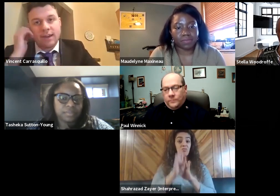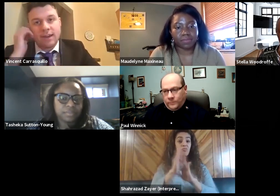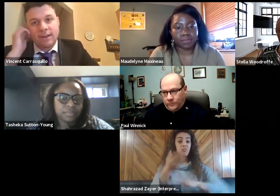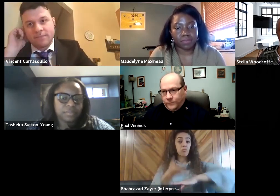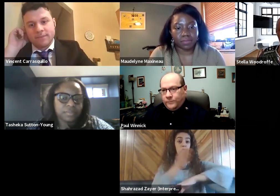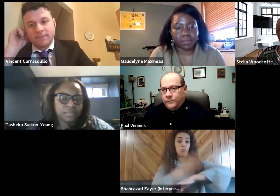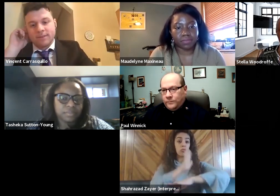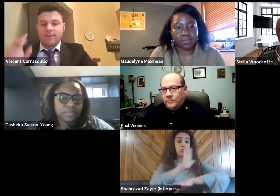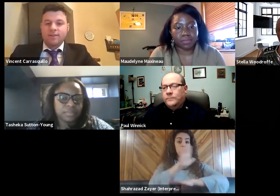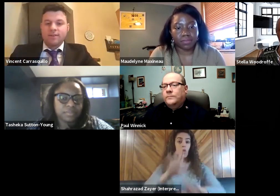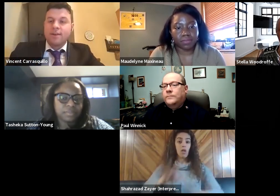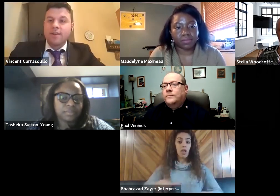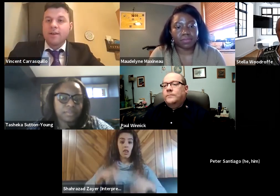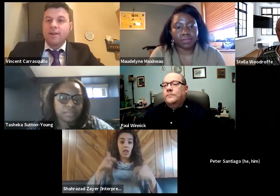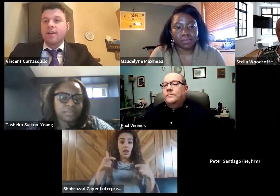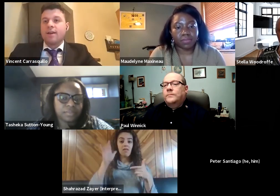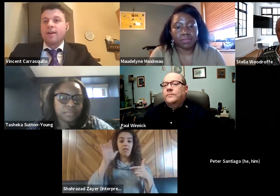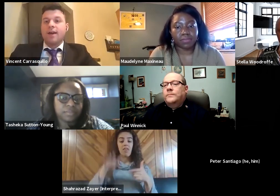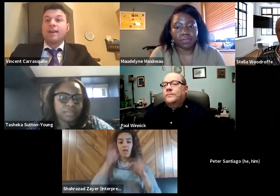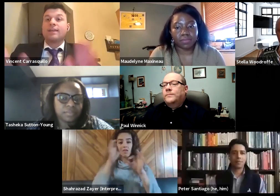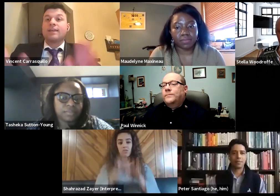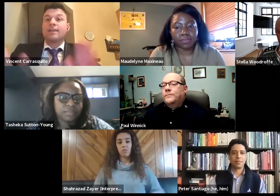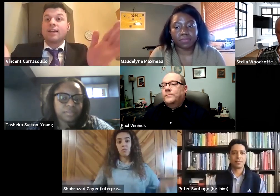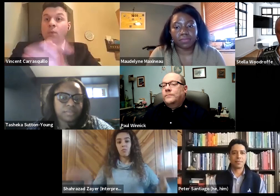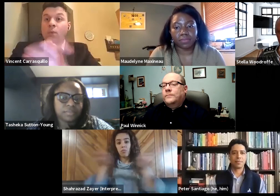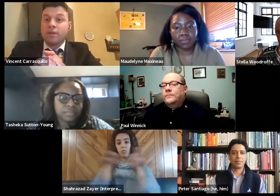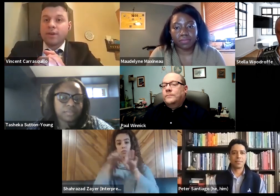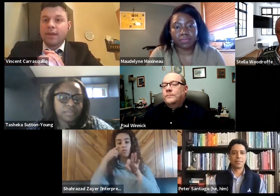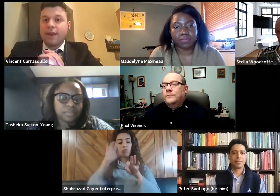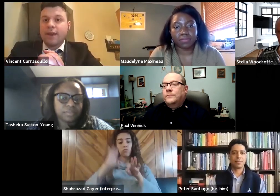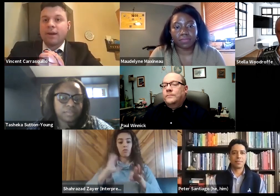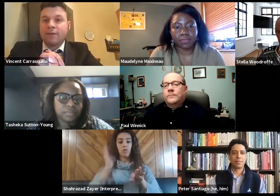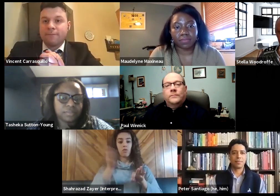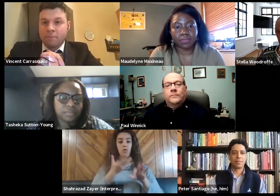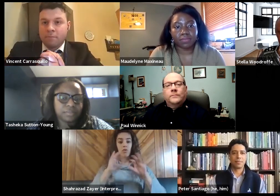society. Absolutely. And again, I want to thank everybody for